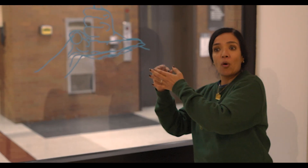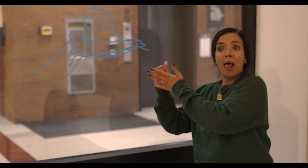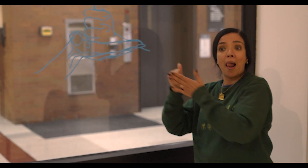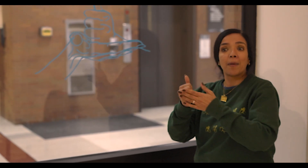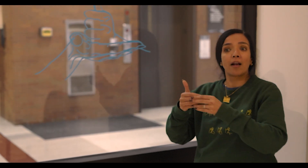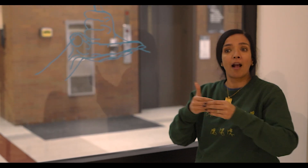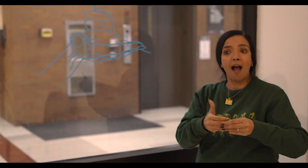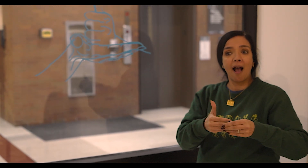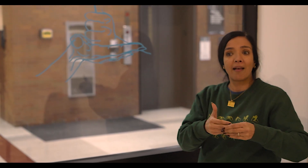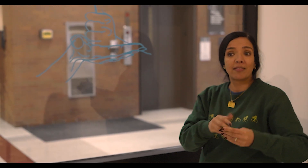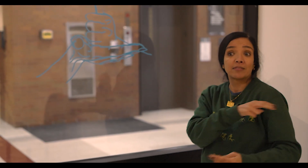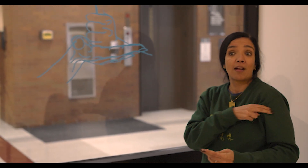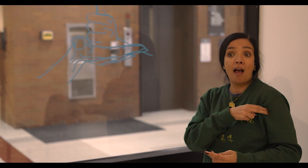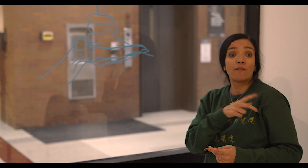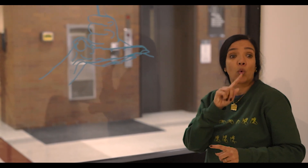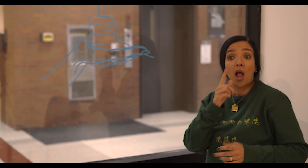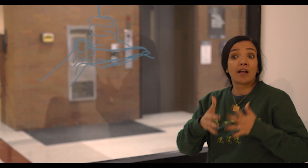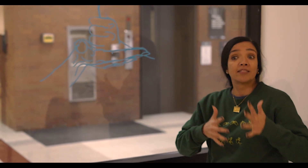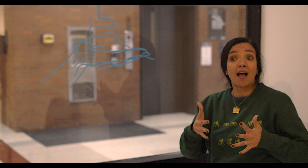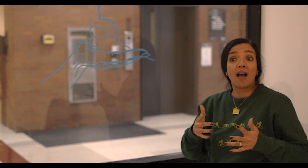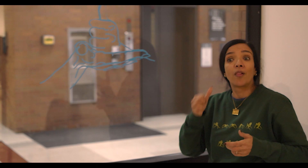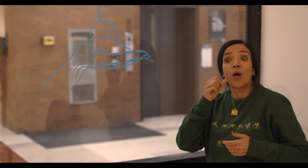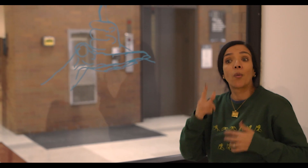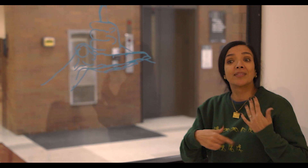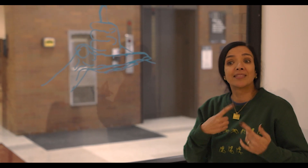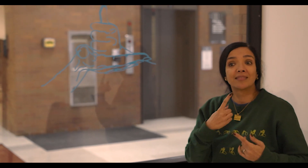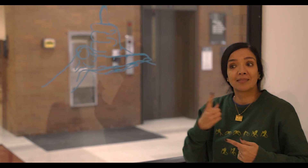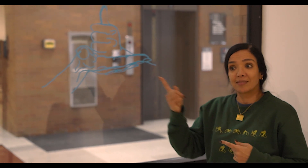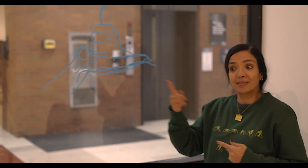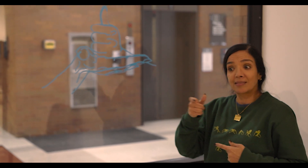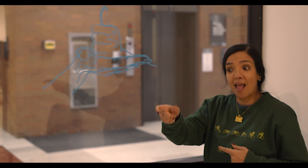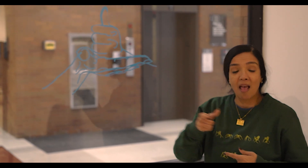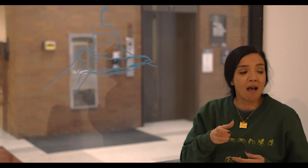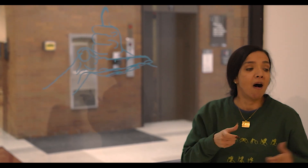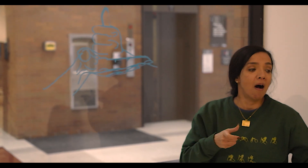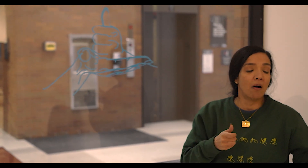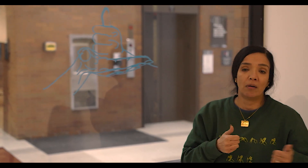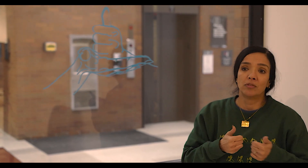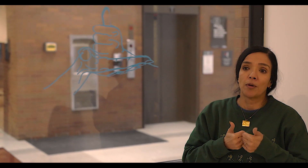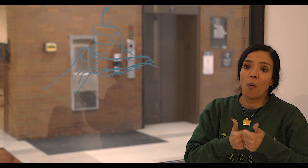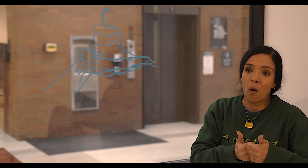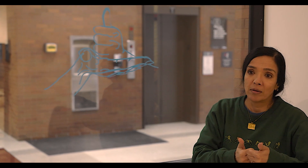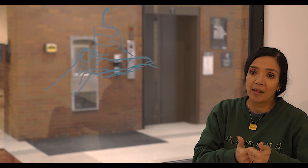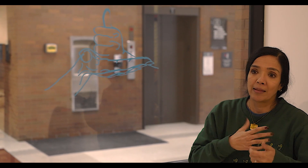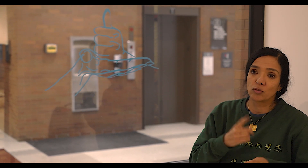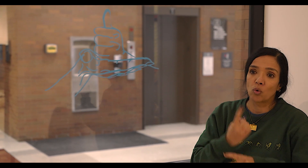so, it's to help and guide the hearing staff that cannot sign. They can understand, perhaps, what the patient is saying